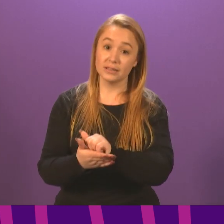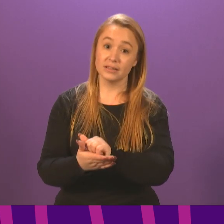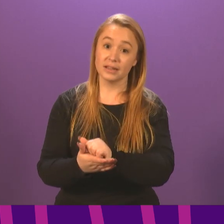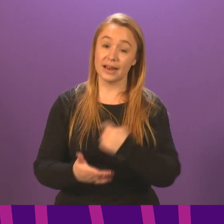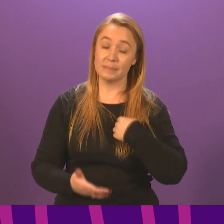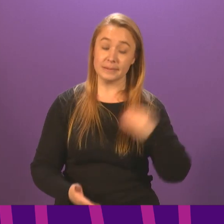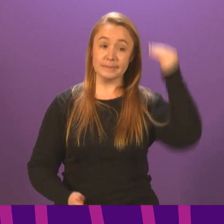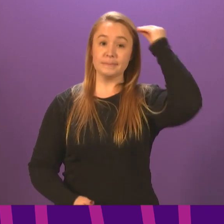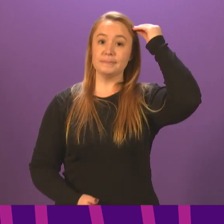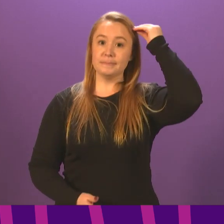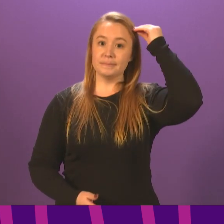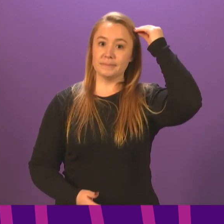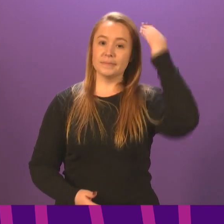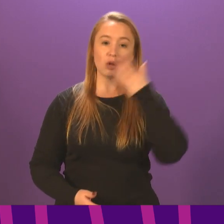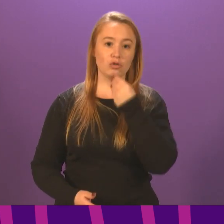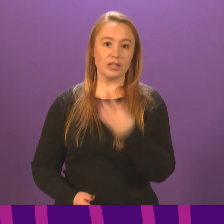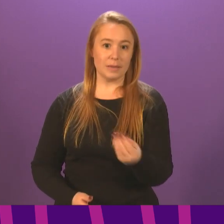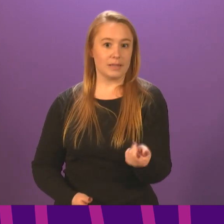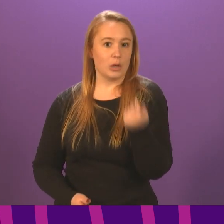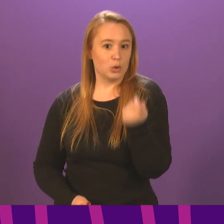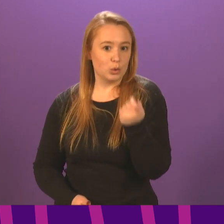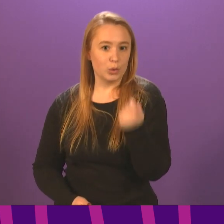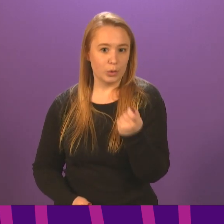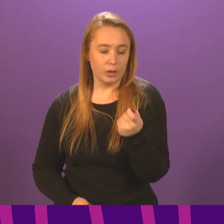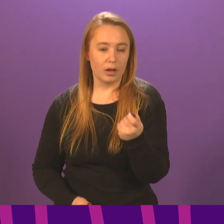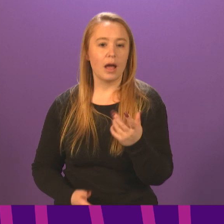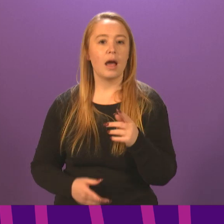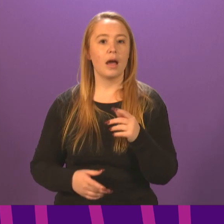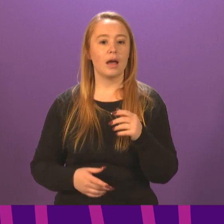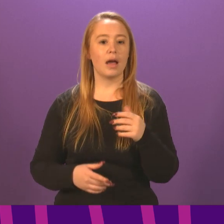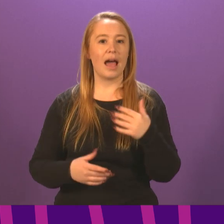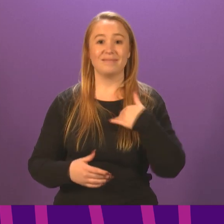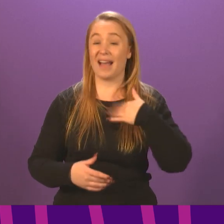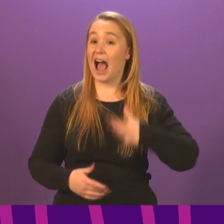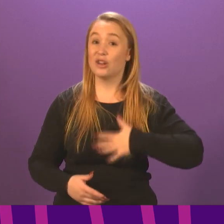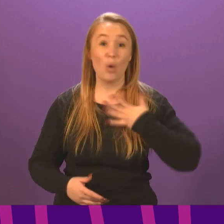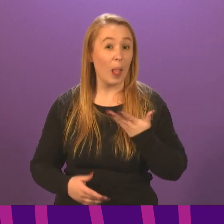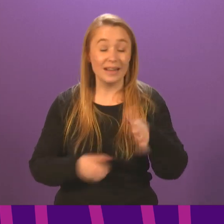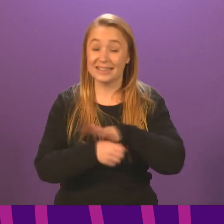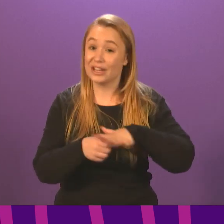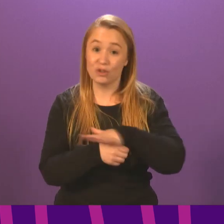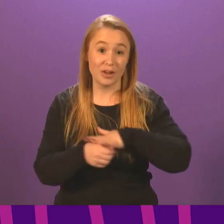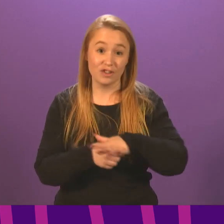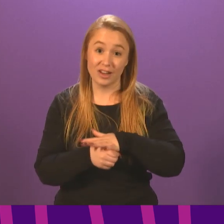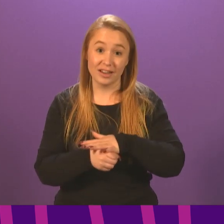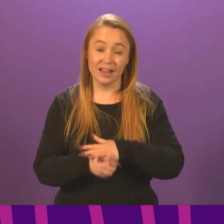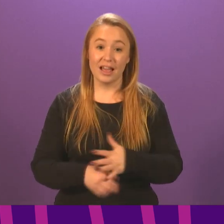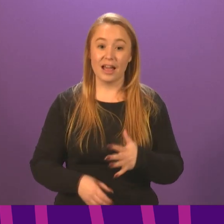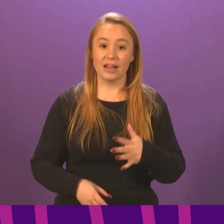of it. Notwithstanding what I said earlier about the difficulty of giving people certainty